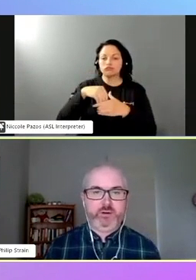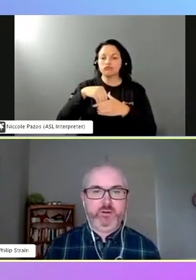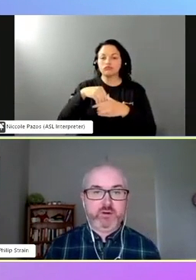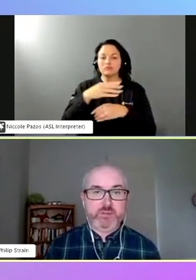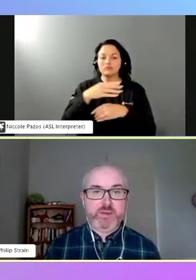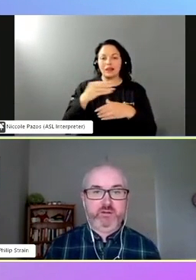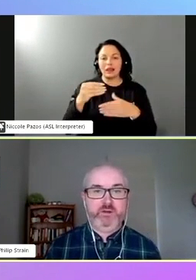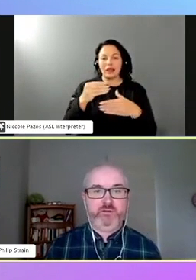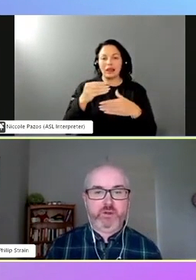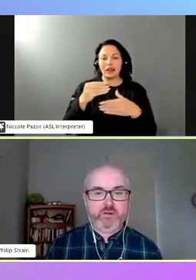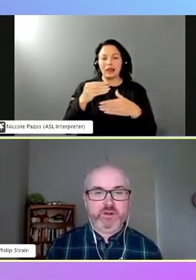object to the other.